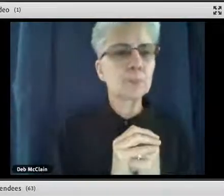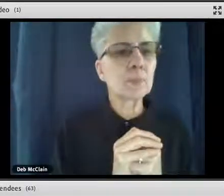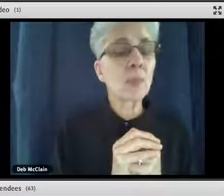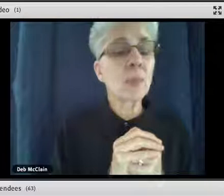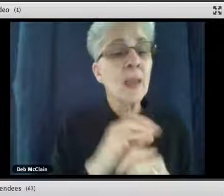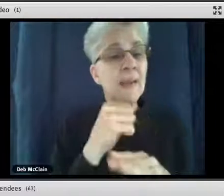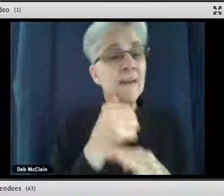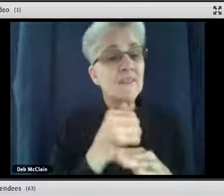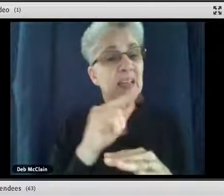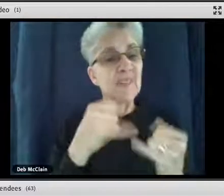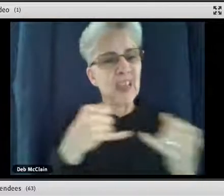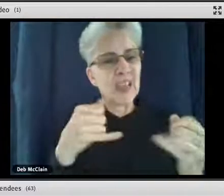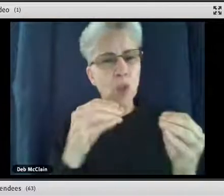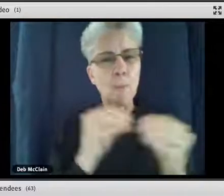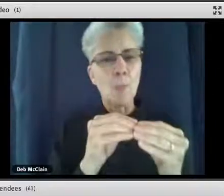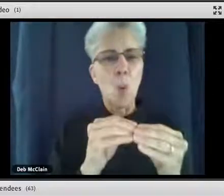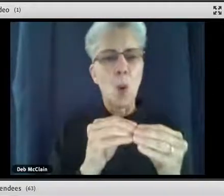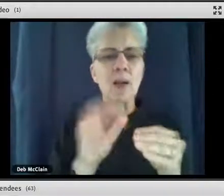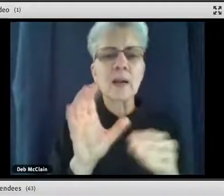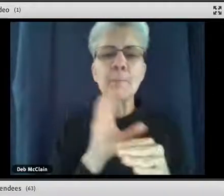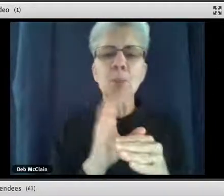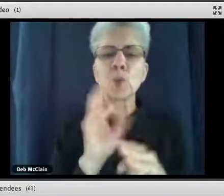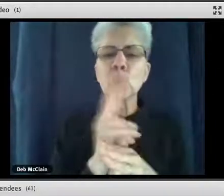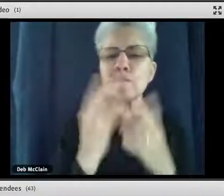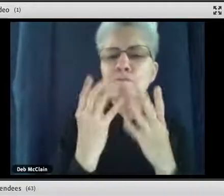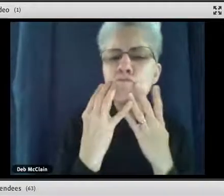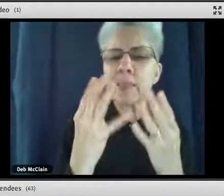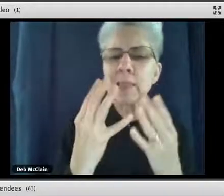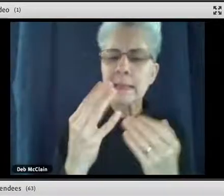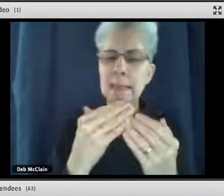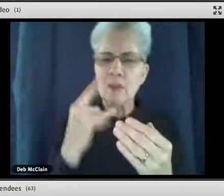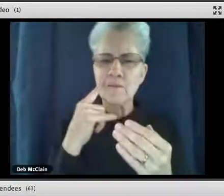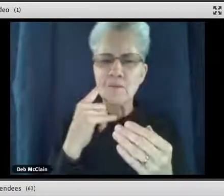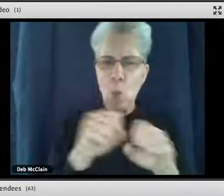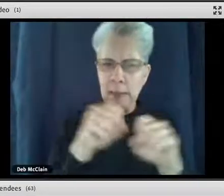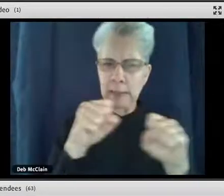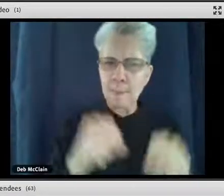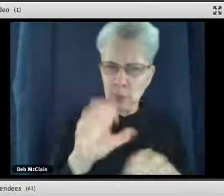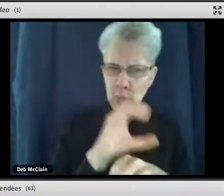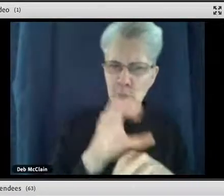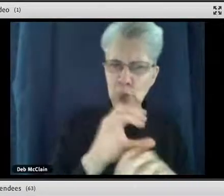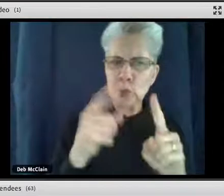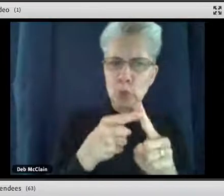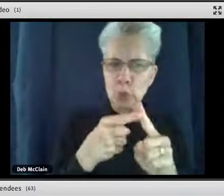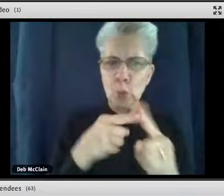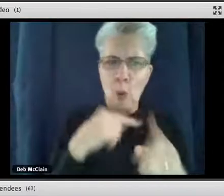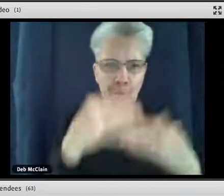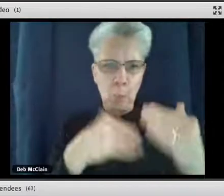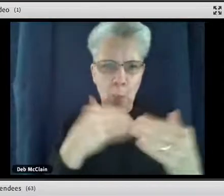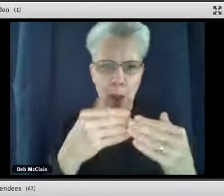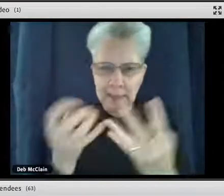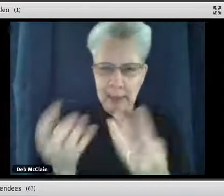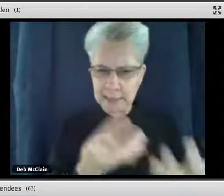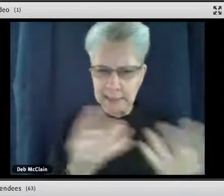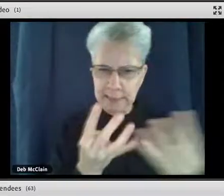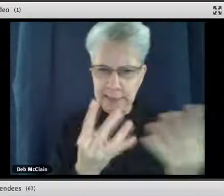but the fixed fields are more computer friendly. So it's easier for computer systems to process and act upon this information